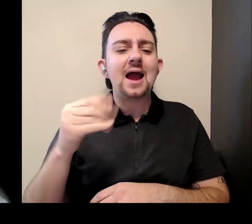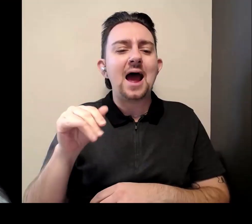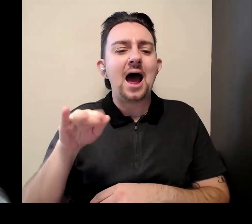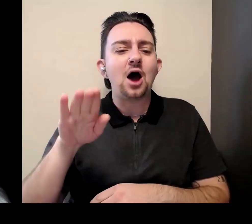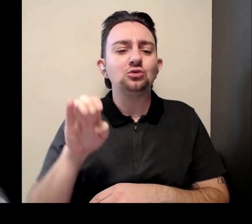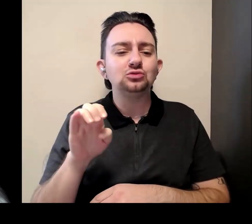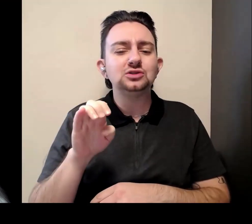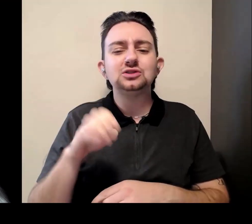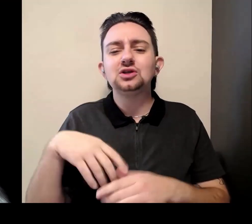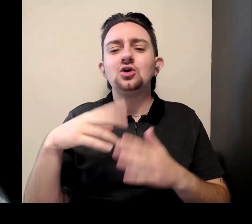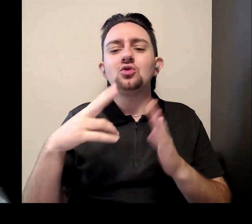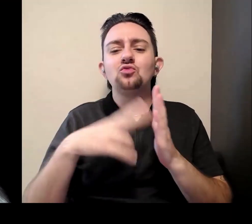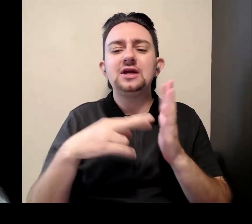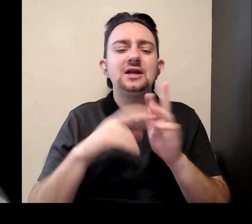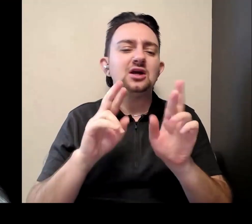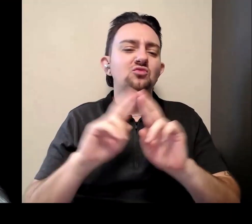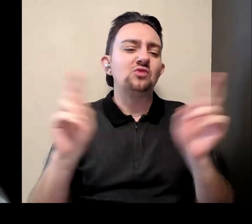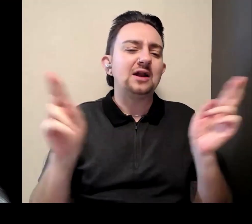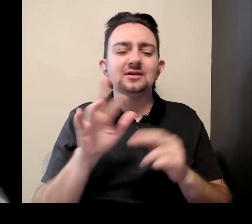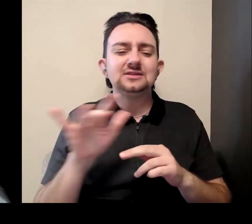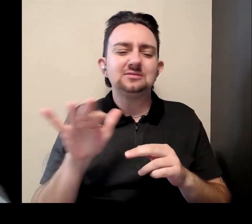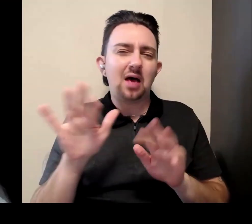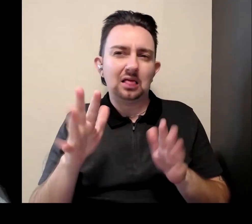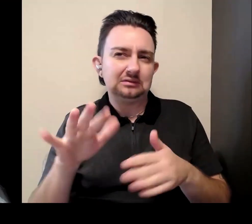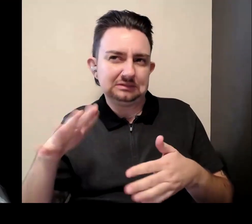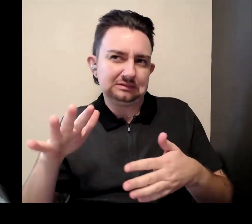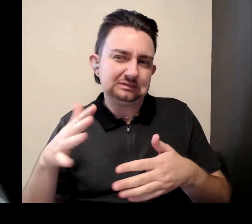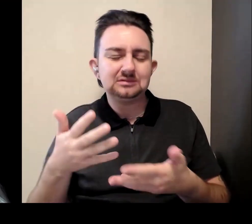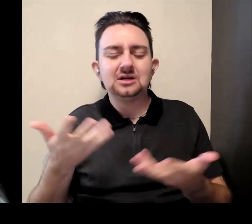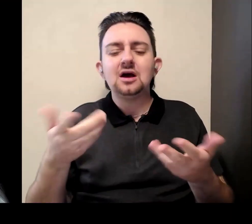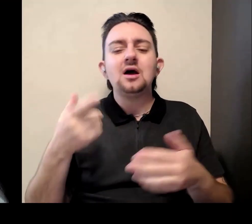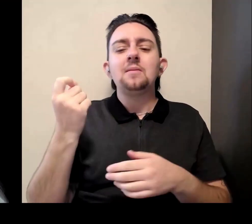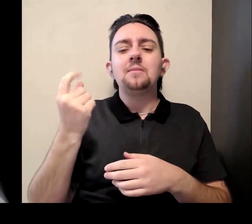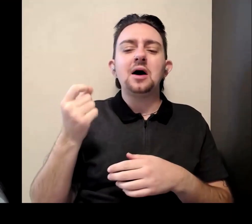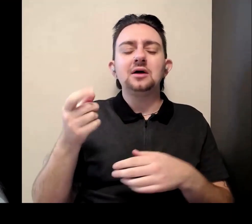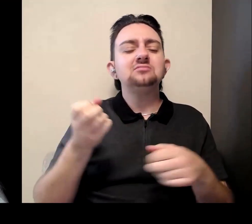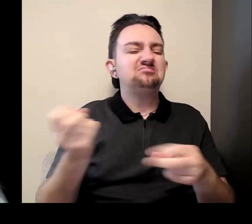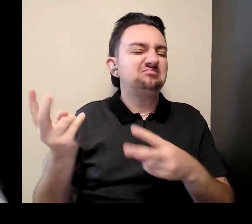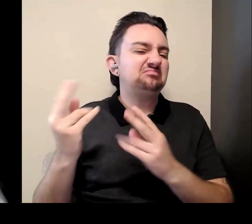And there's a link to go there. And that's the Neu house reading readiness book and it has great things.